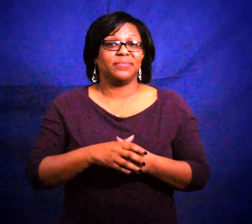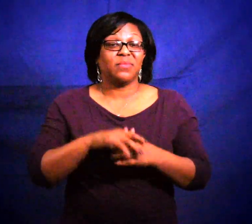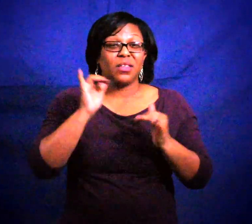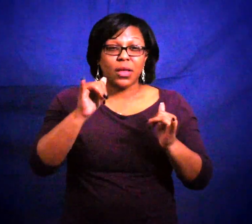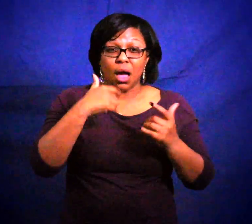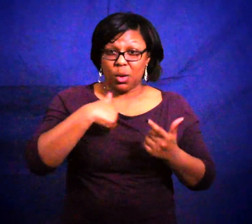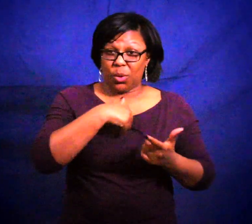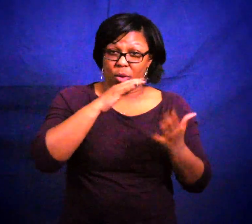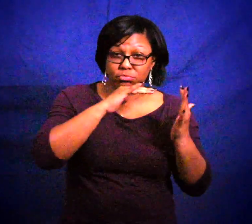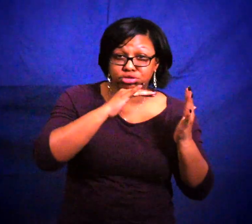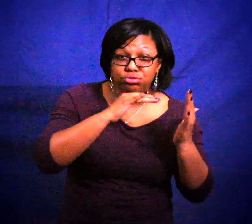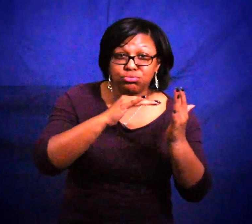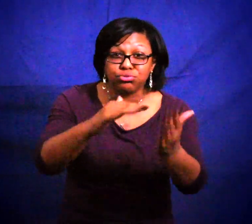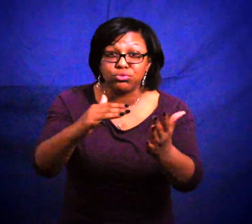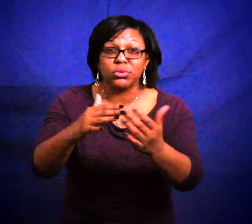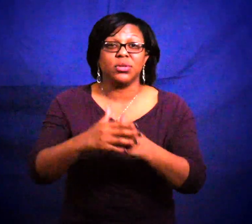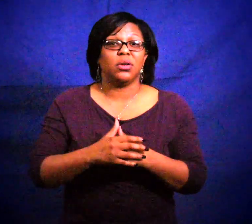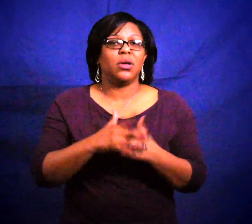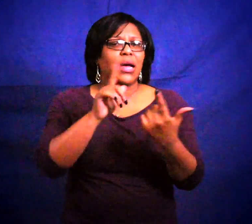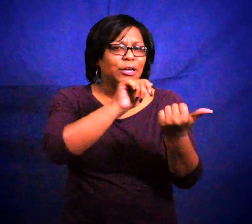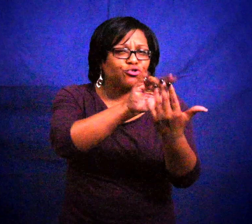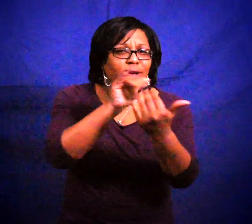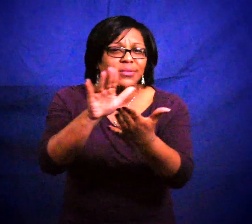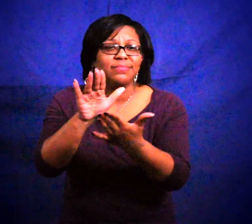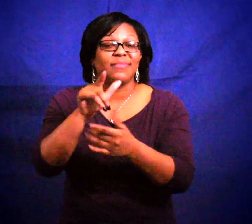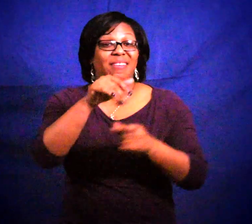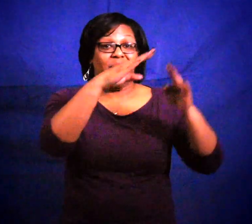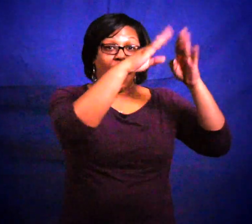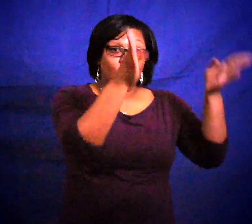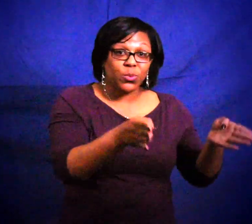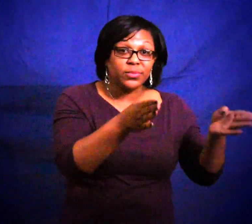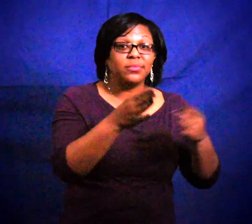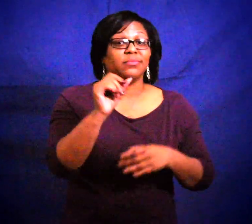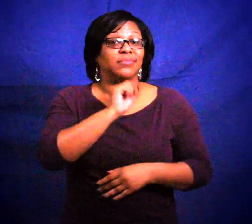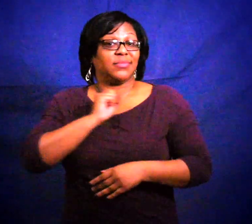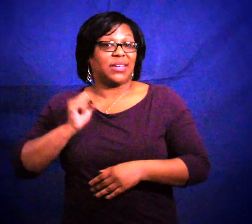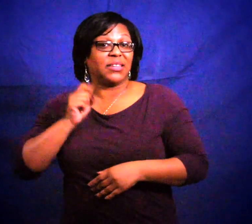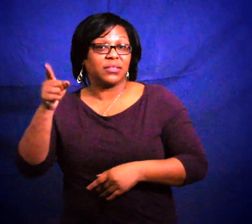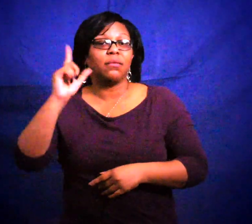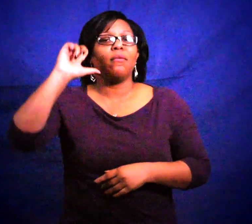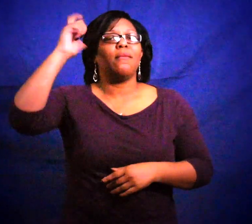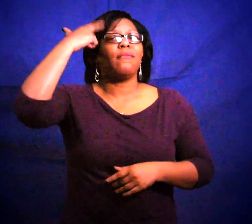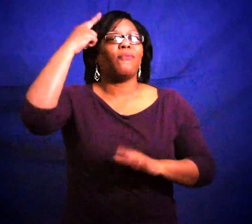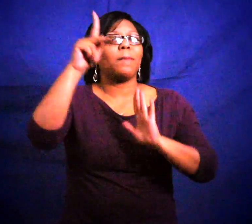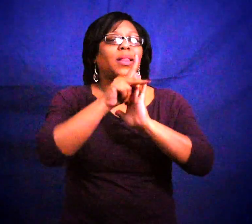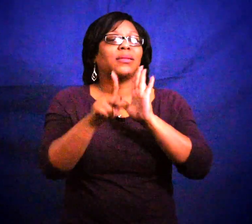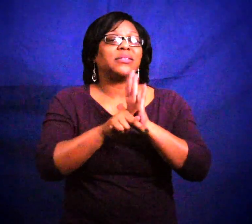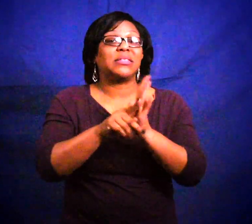The study will be addressed in the House and Senate Government Policy